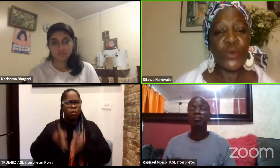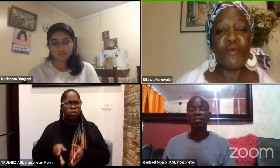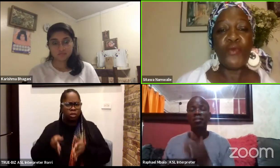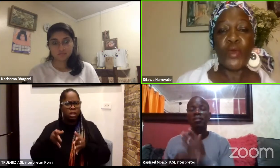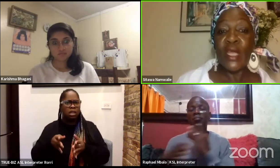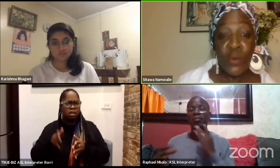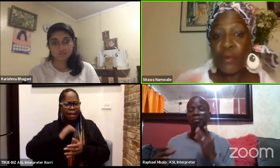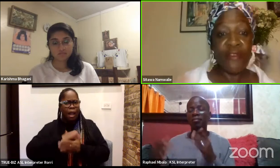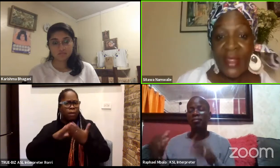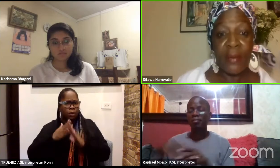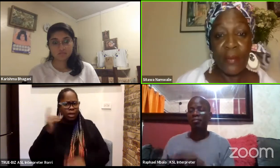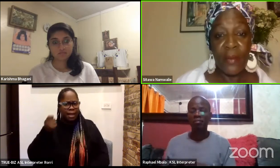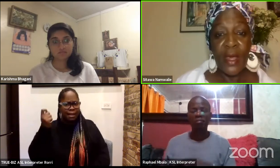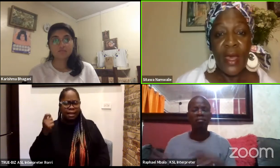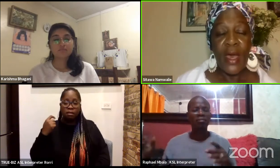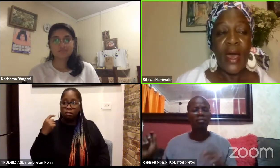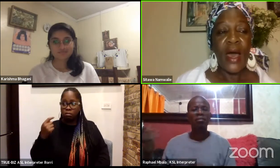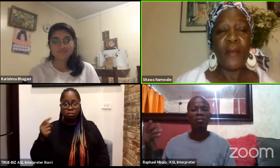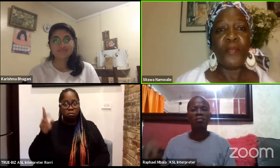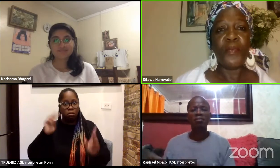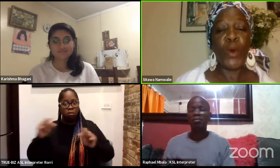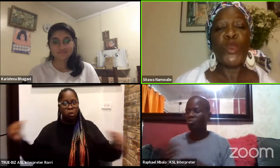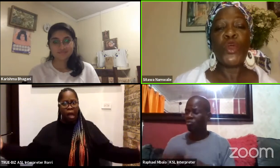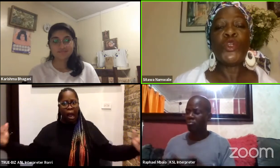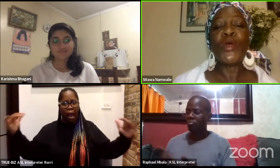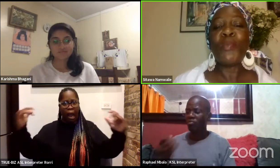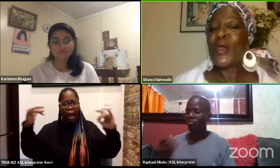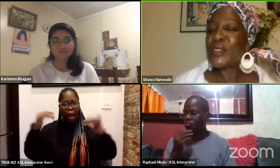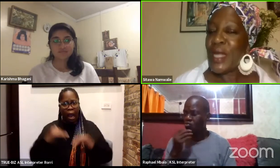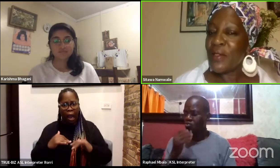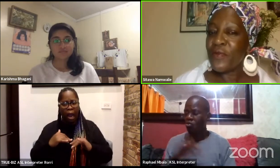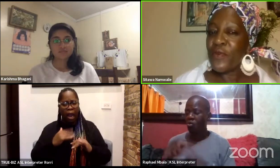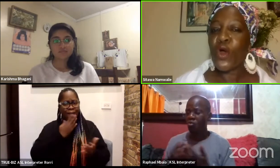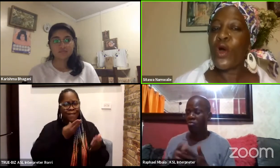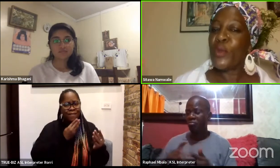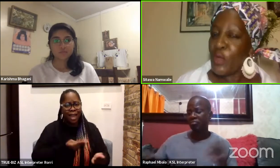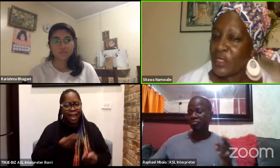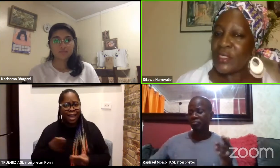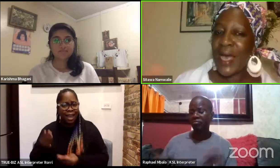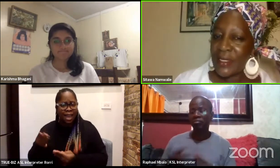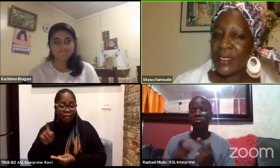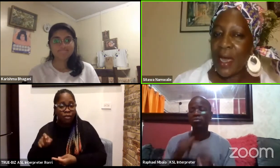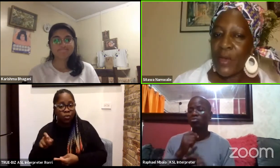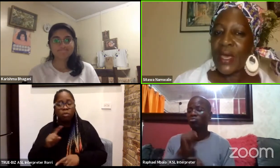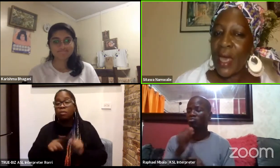and so if we did, we fed them, but, well, you don't do it by yourself, your community is actually coming in